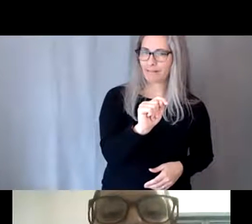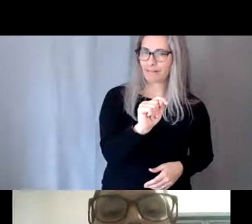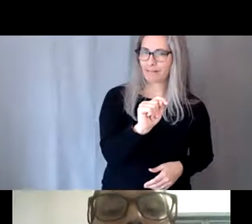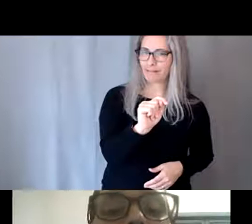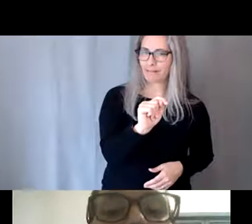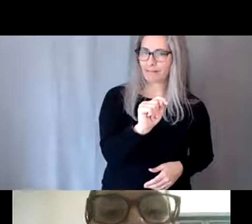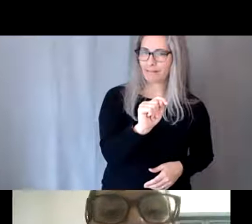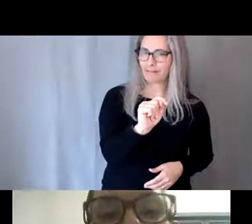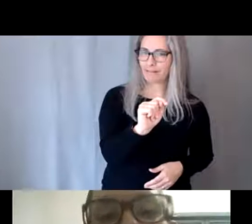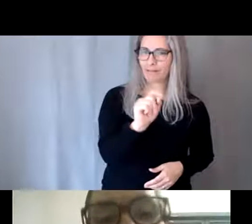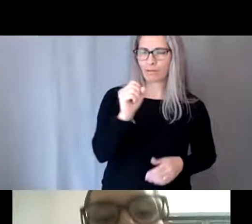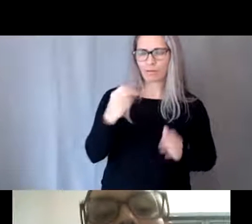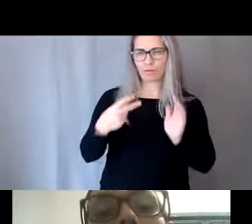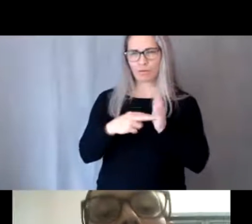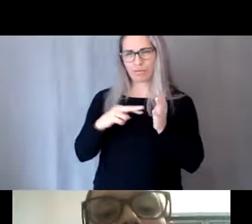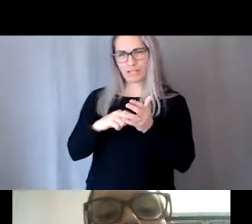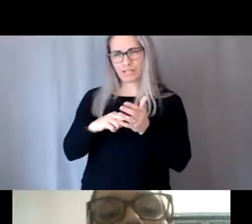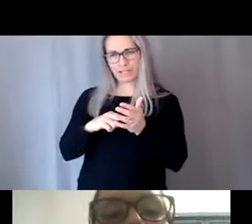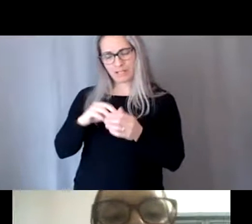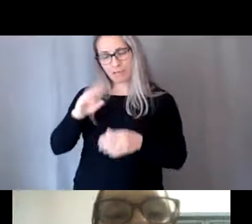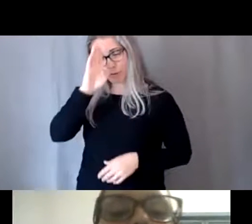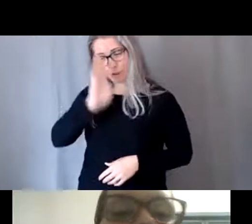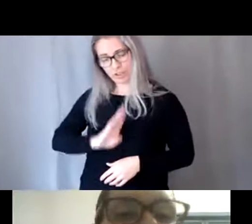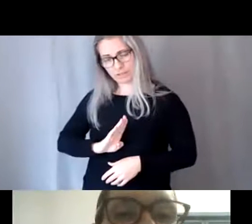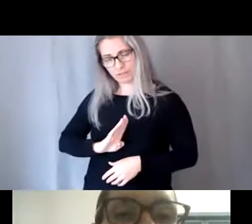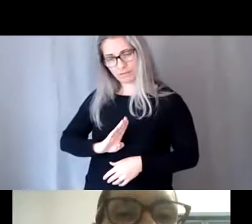impairment and disability from the term deficiency